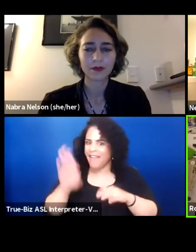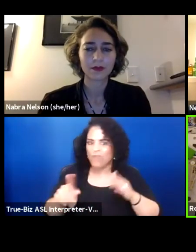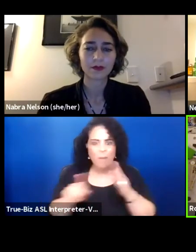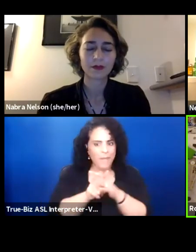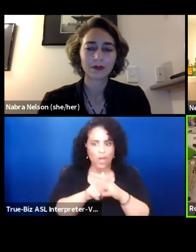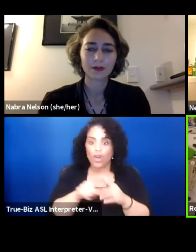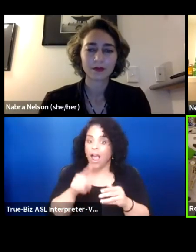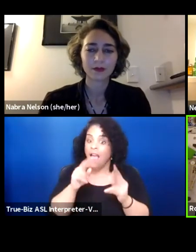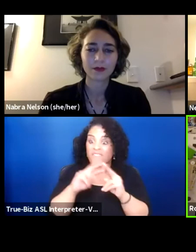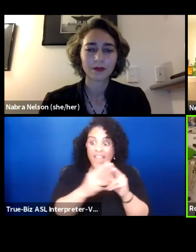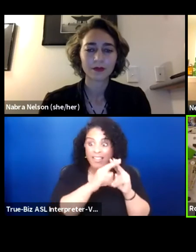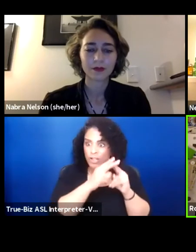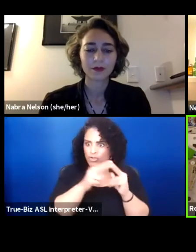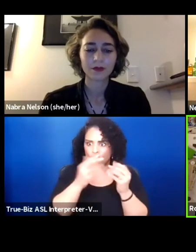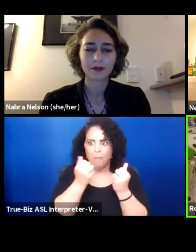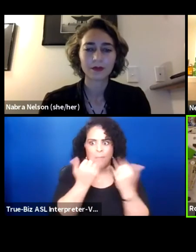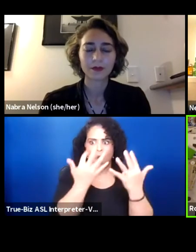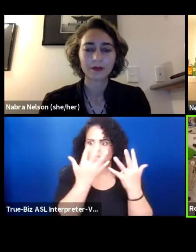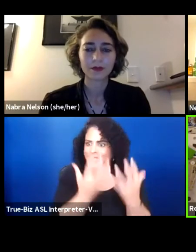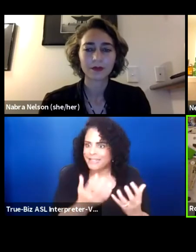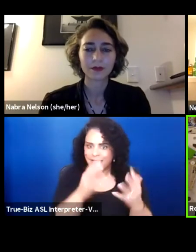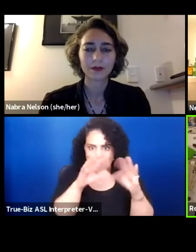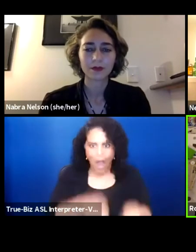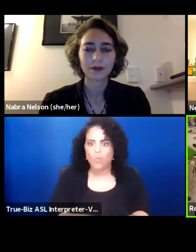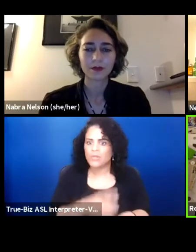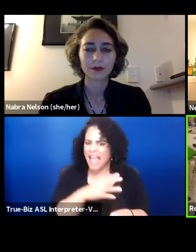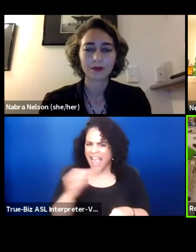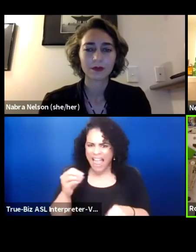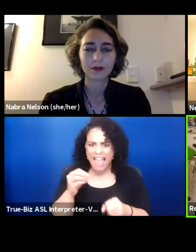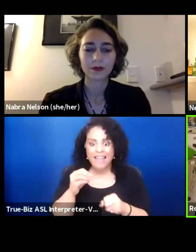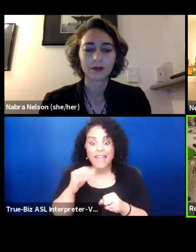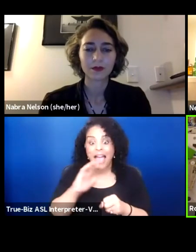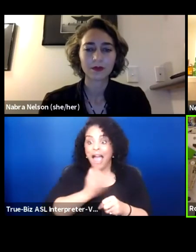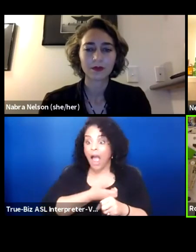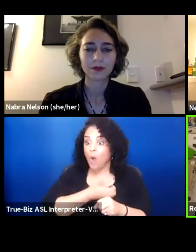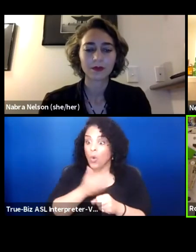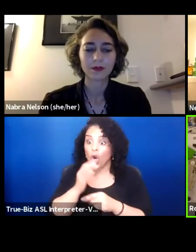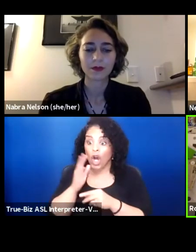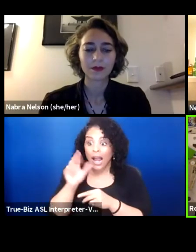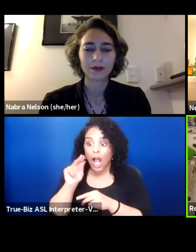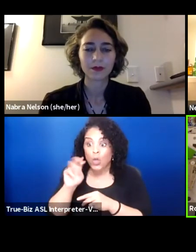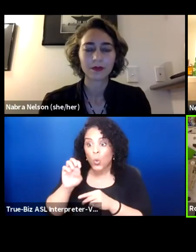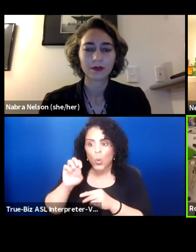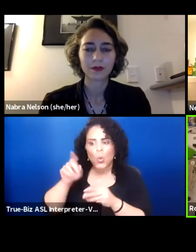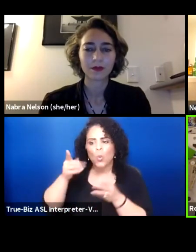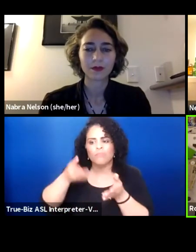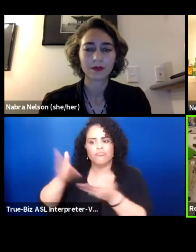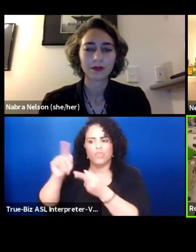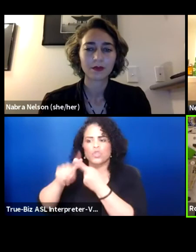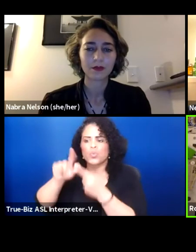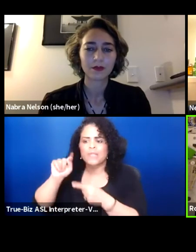and all our canoes are dragged down as Tacoma. She about a hundred miles South. And as human beings do,